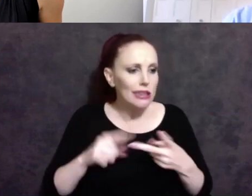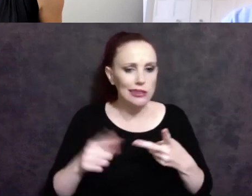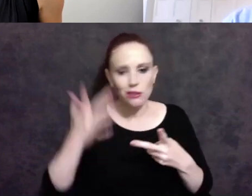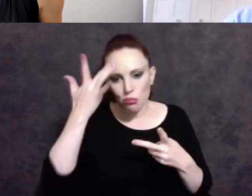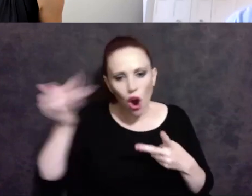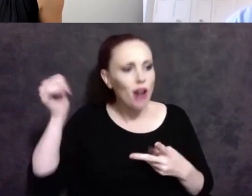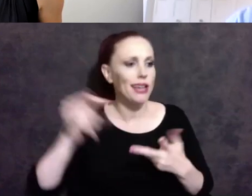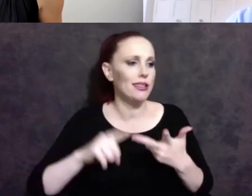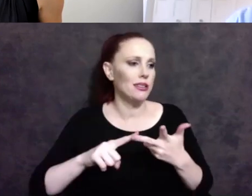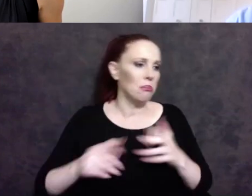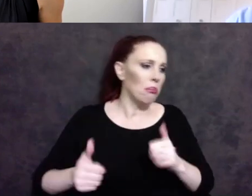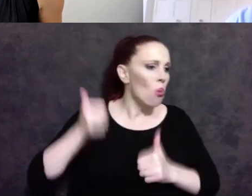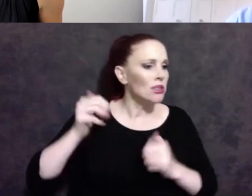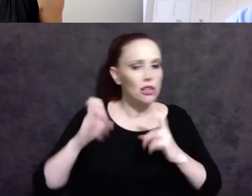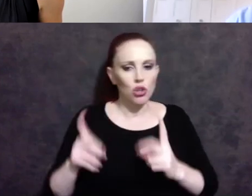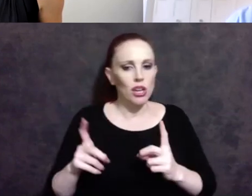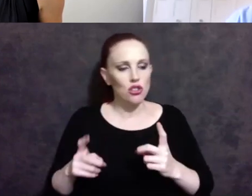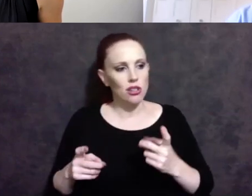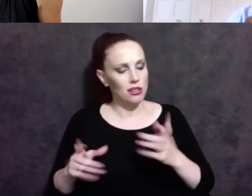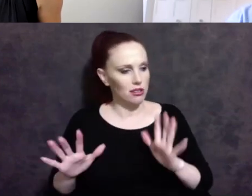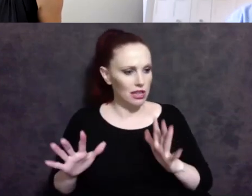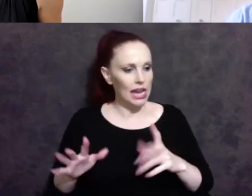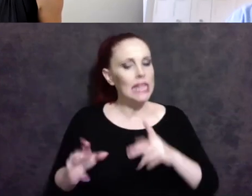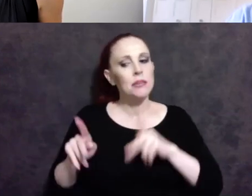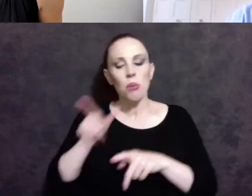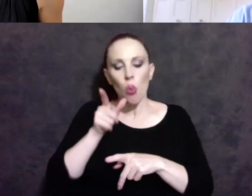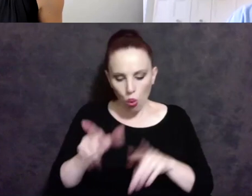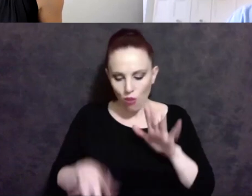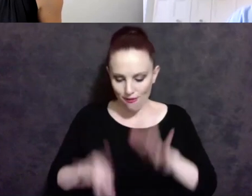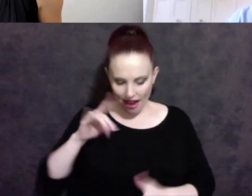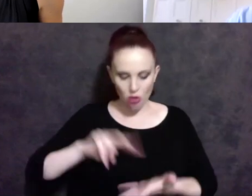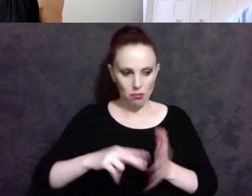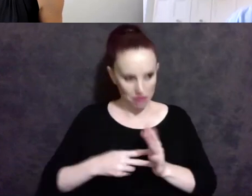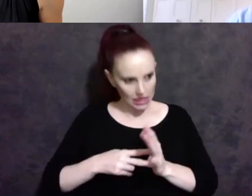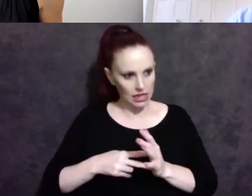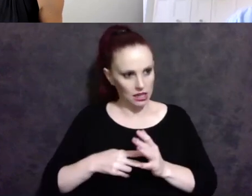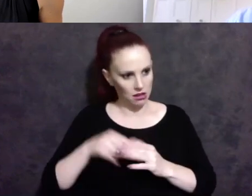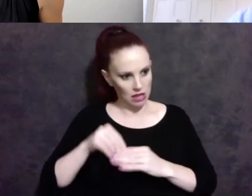in their existence and that's going to be one of the things that's important for you